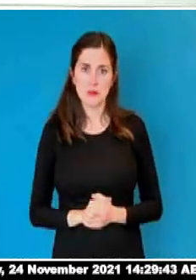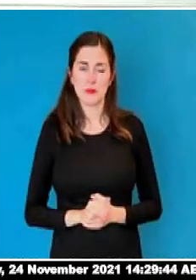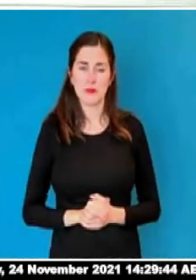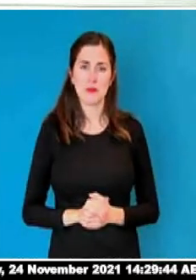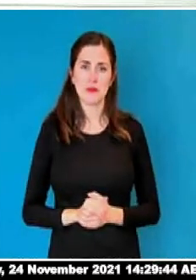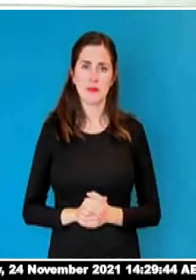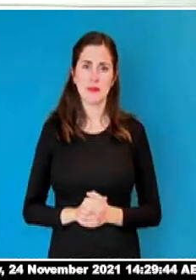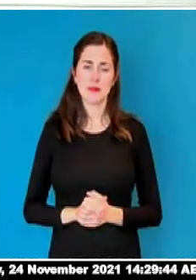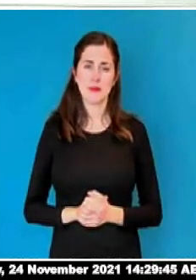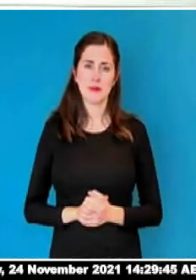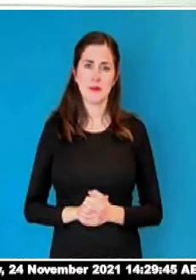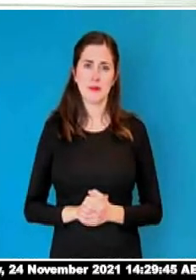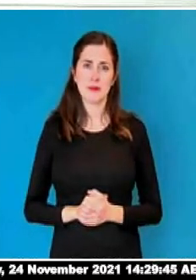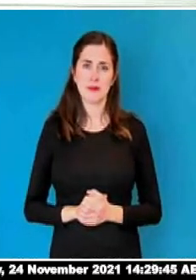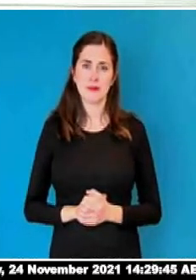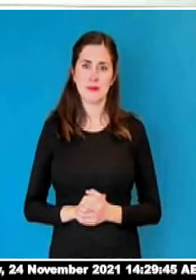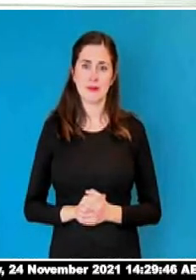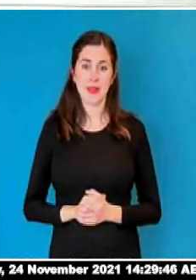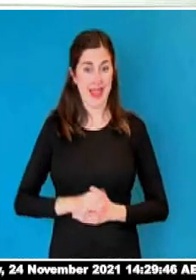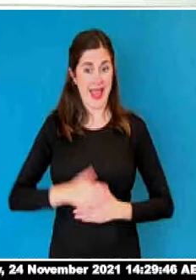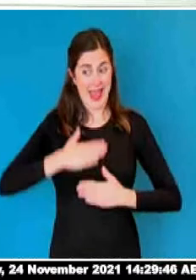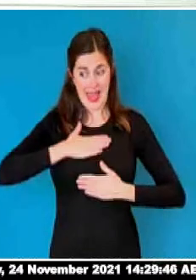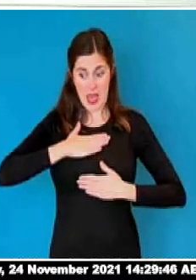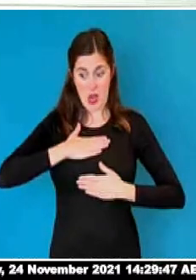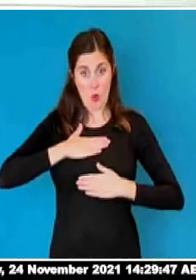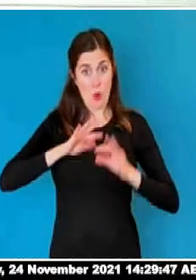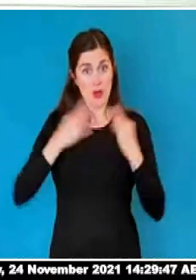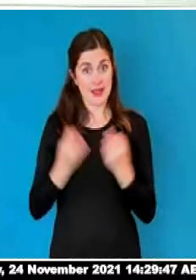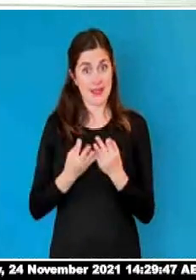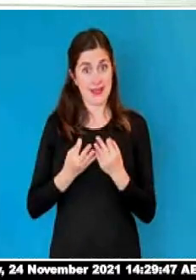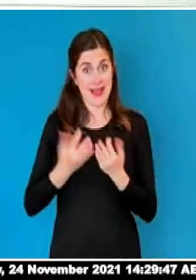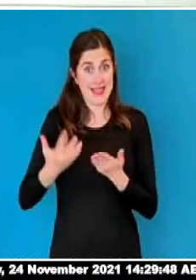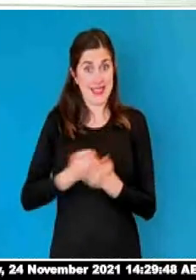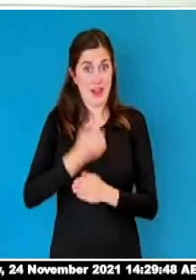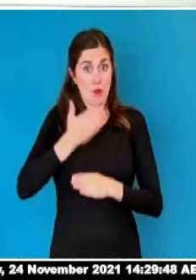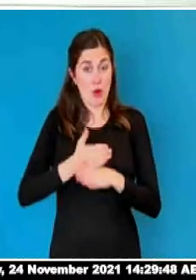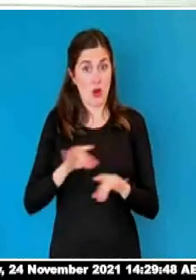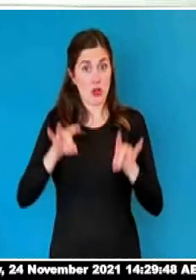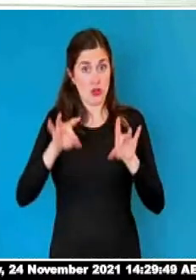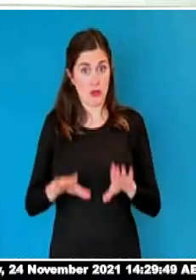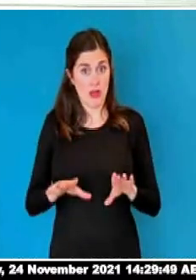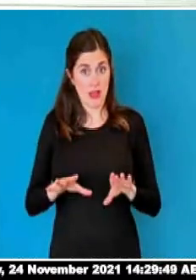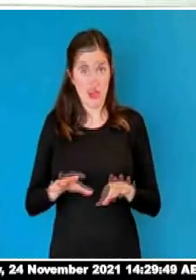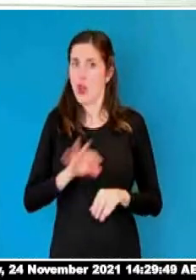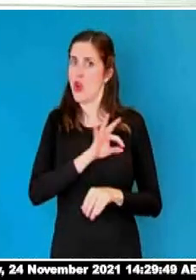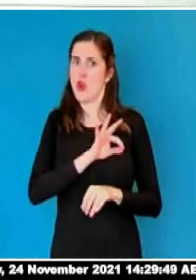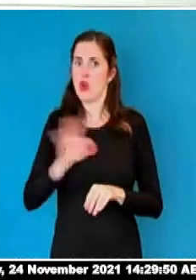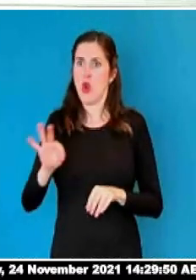proposition that Safe Work Australia, in relation to the model work health and safety laws, agrees with.